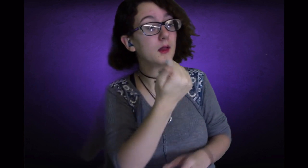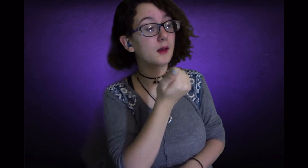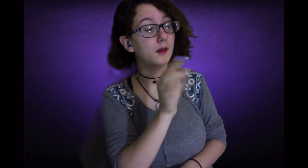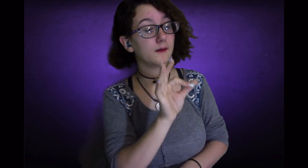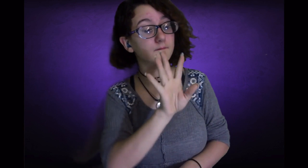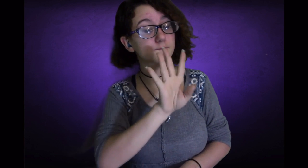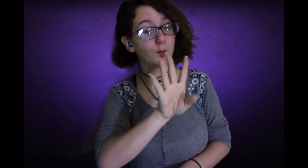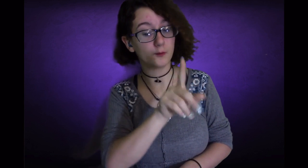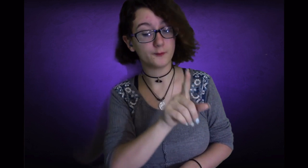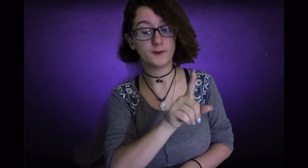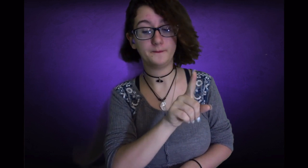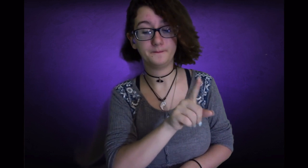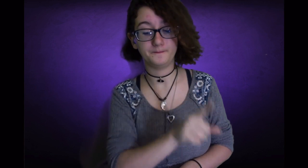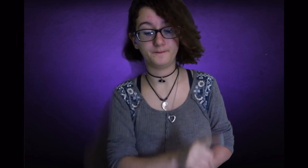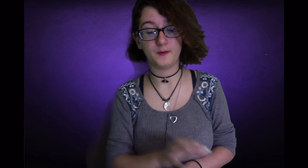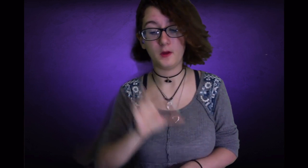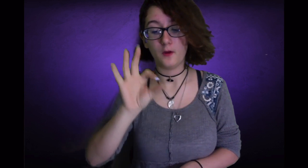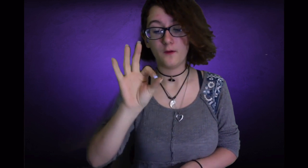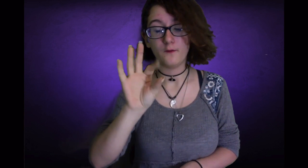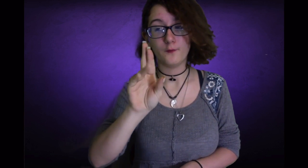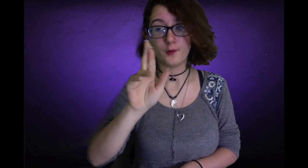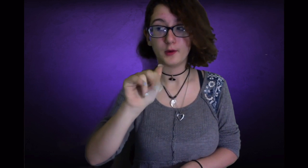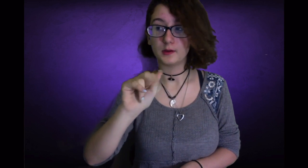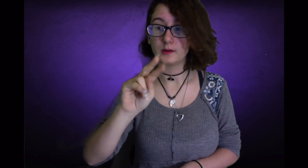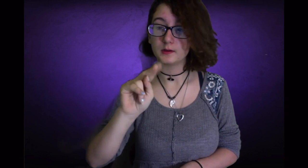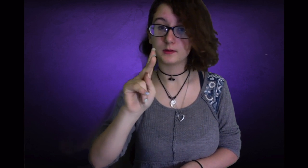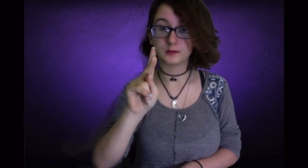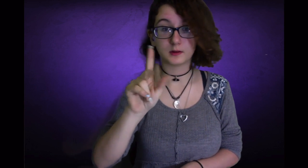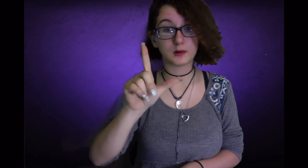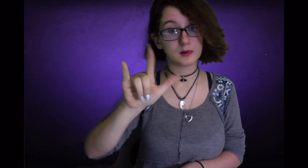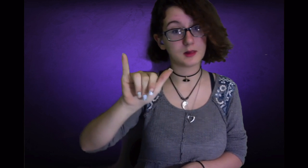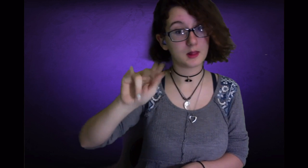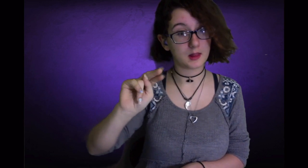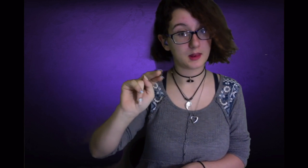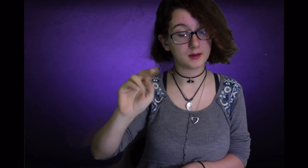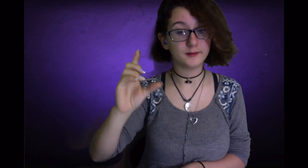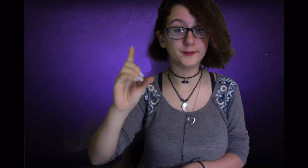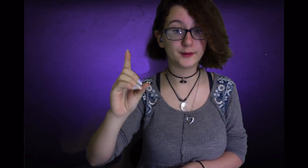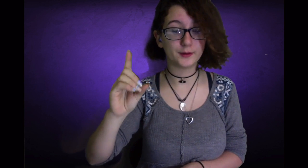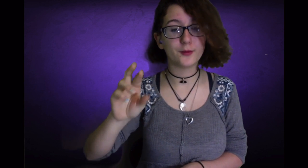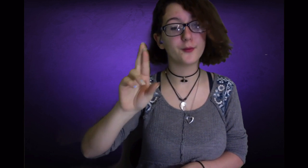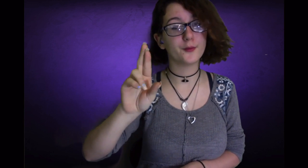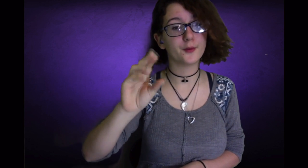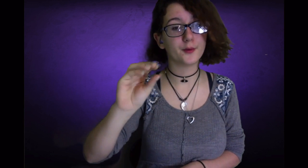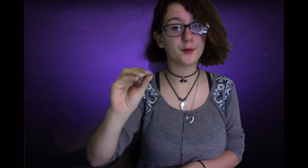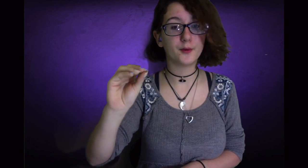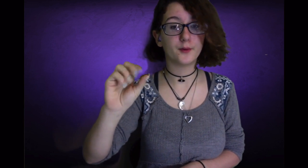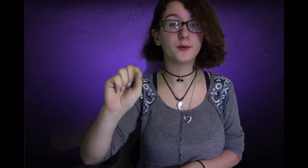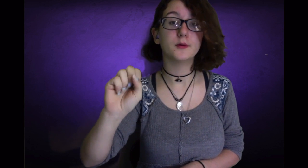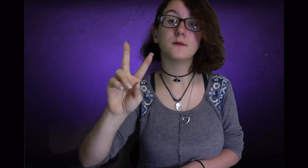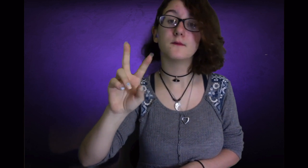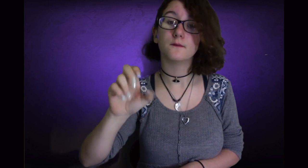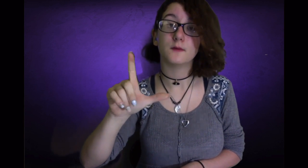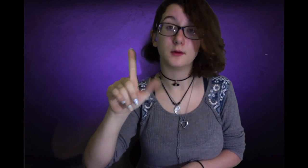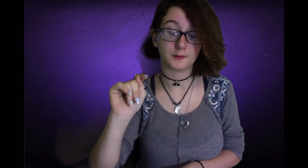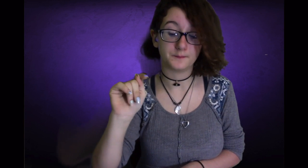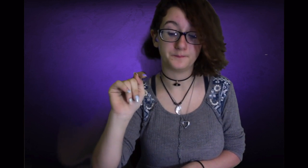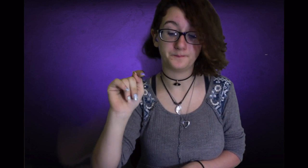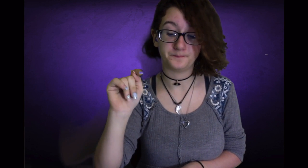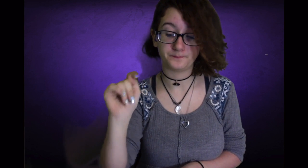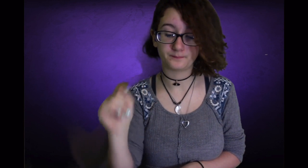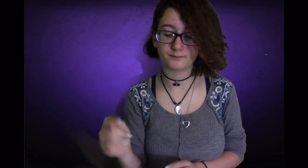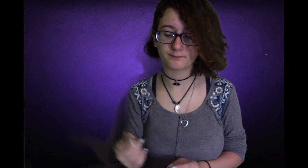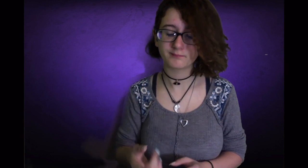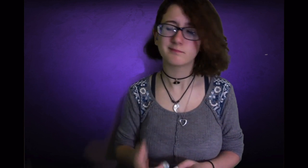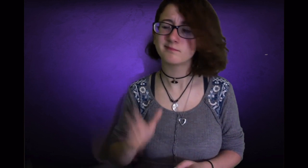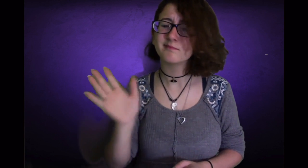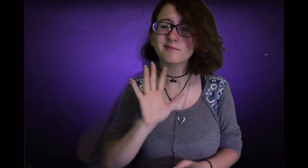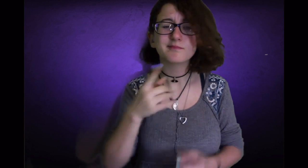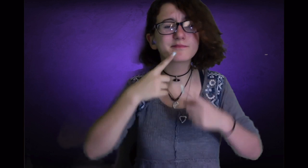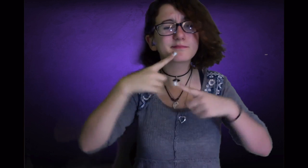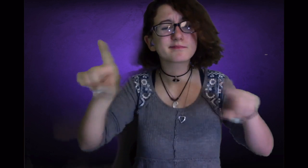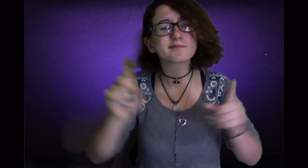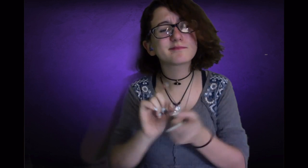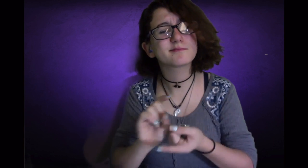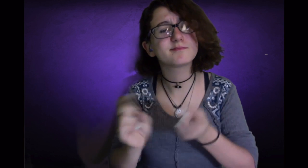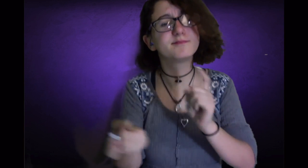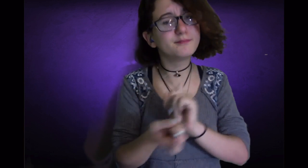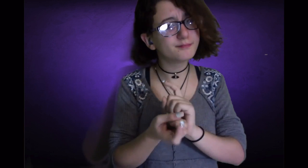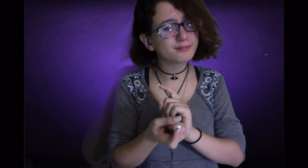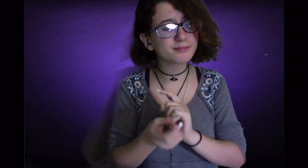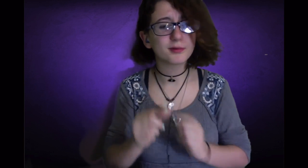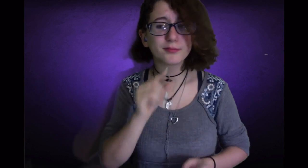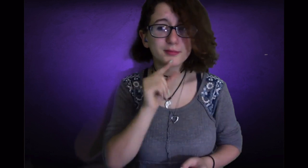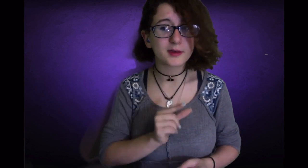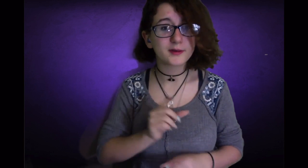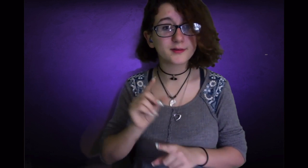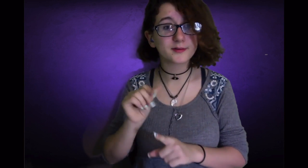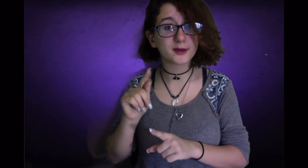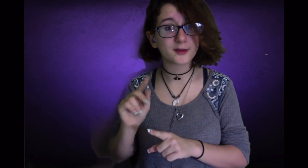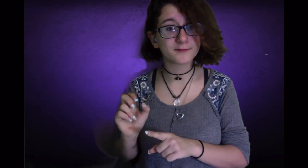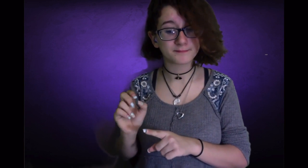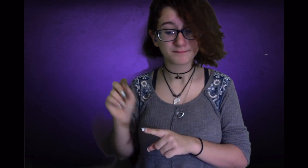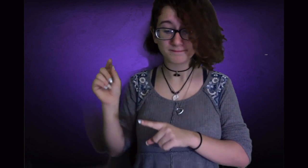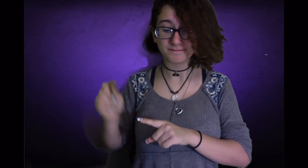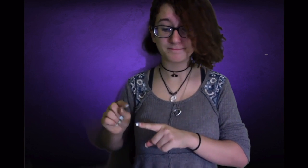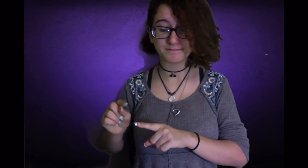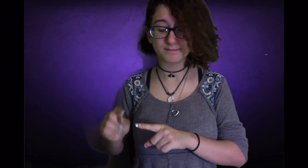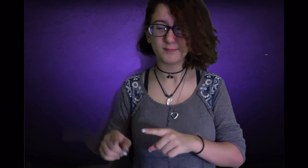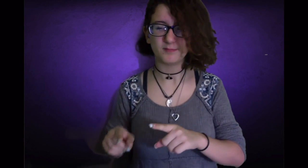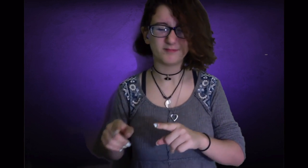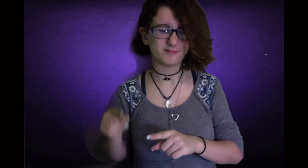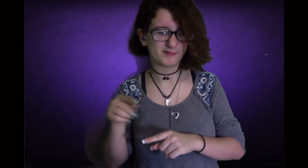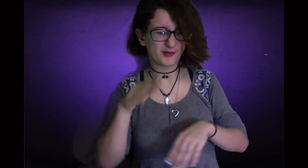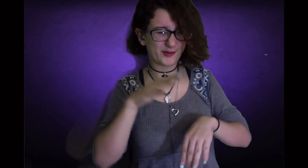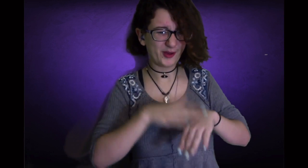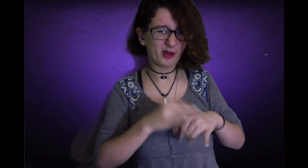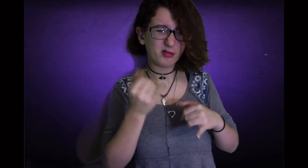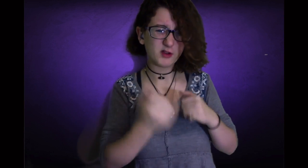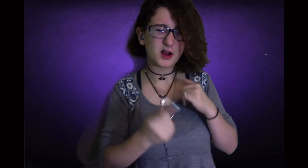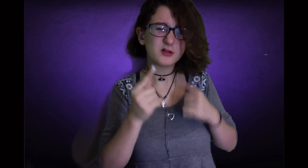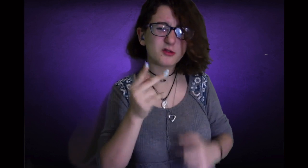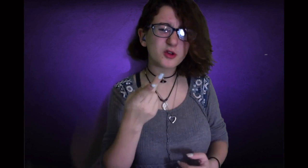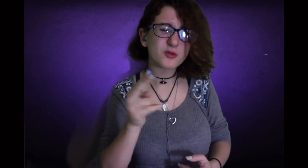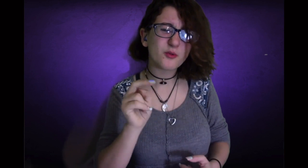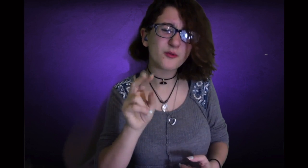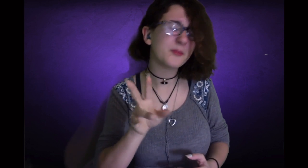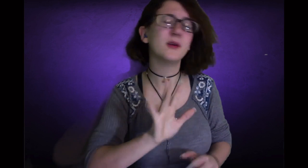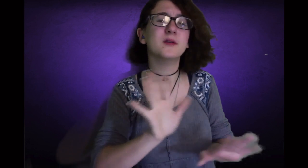In 1941, Franklin Roosevelt changed the date of Thanksgiving on fourth Thursday